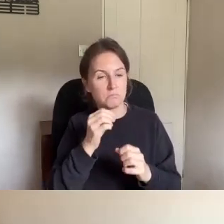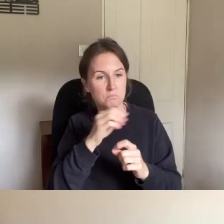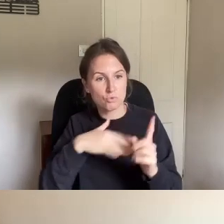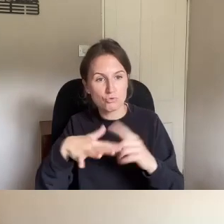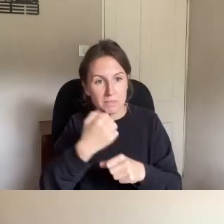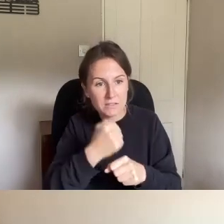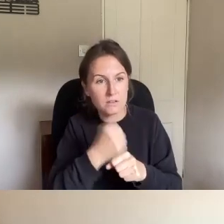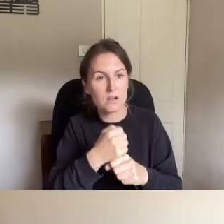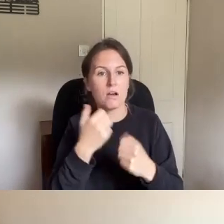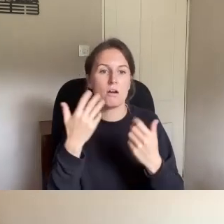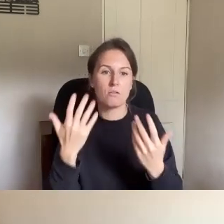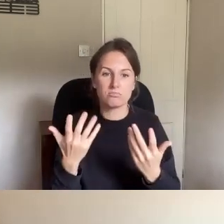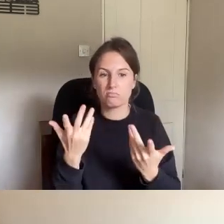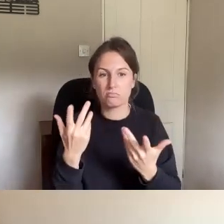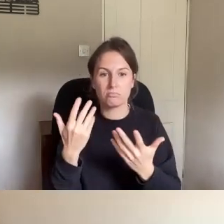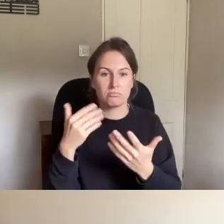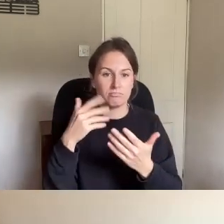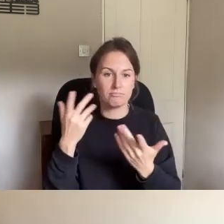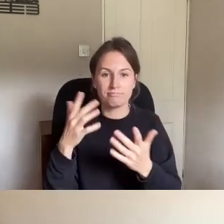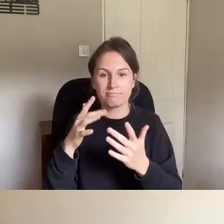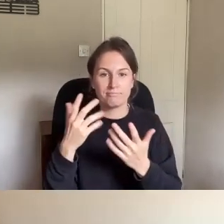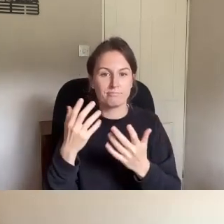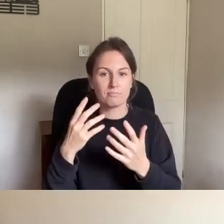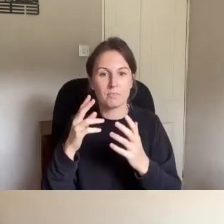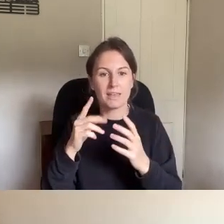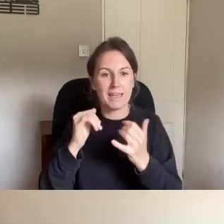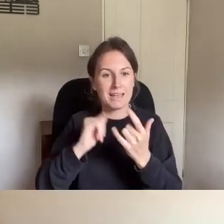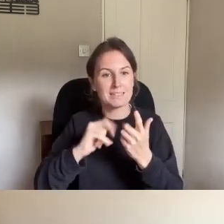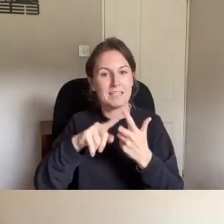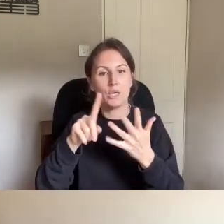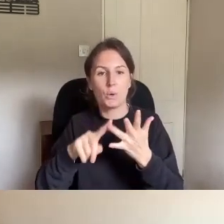e-mail marketing, or search engine optimization.